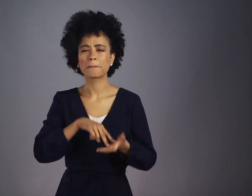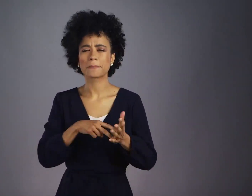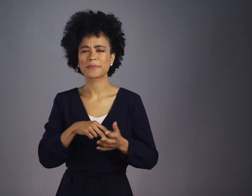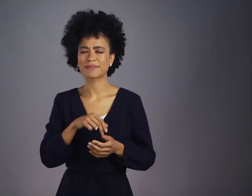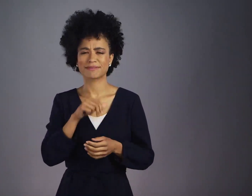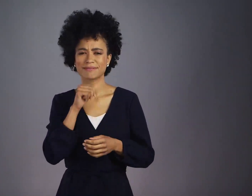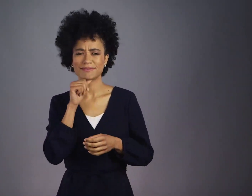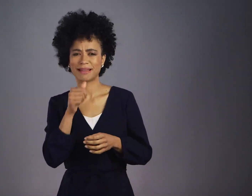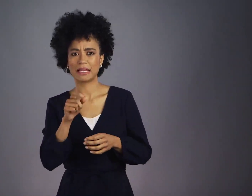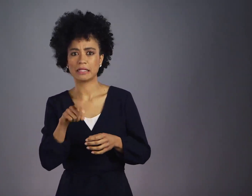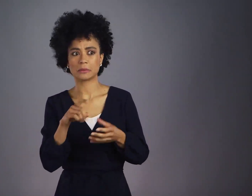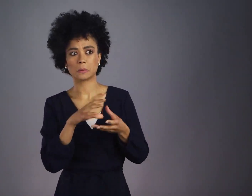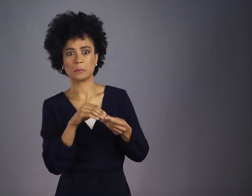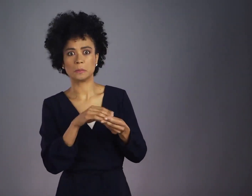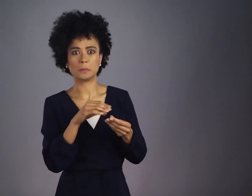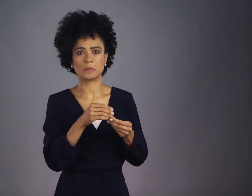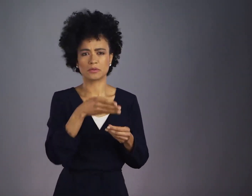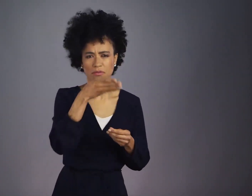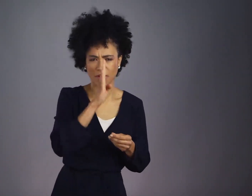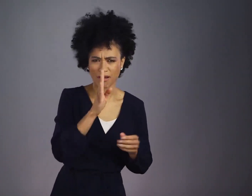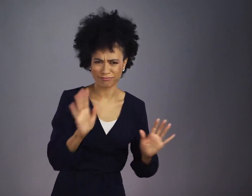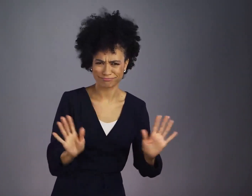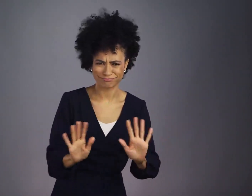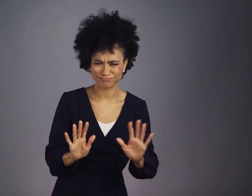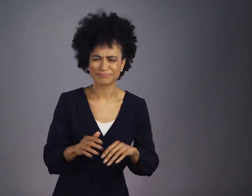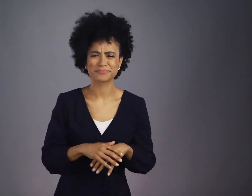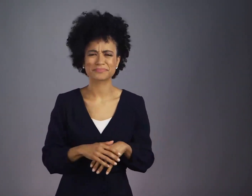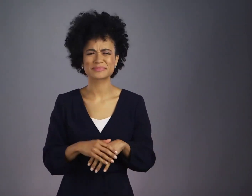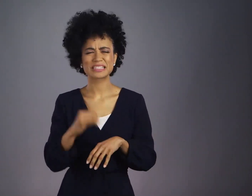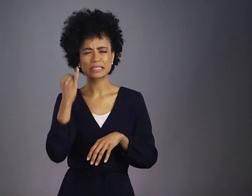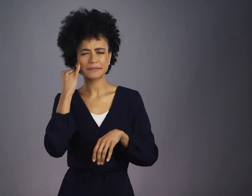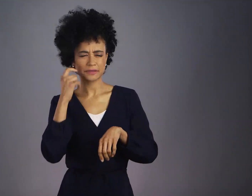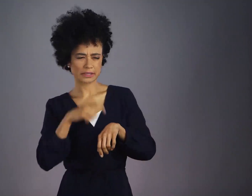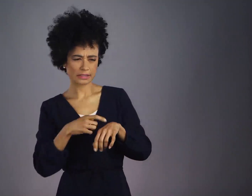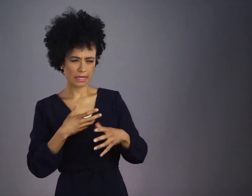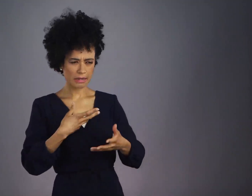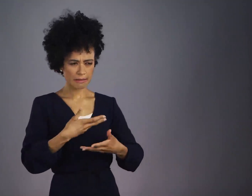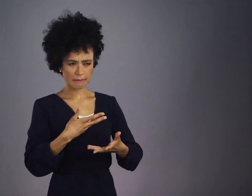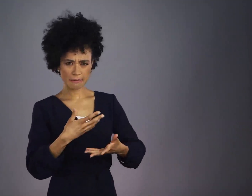We don’t use this as an excuse for shying away from the subject of God.